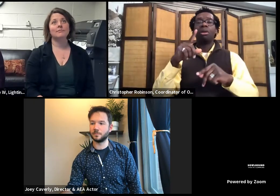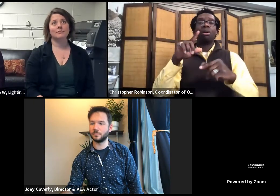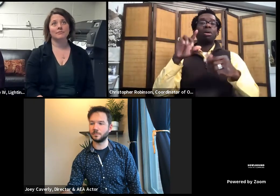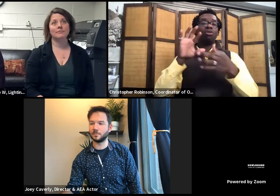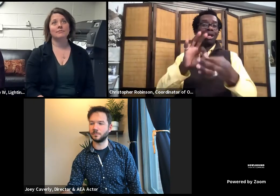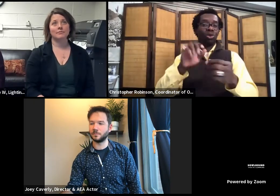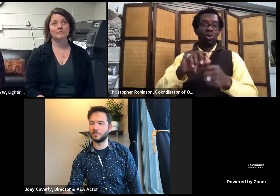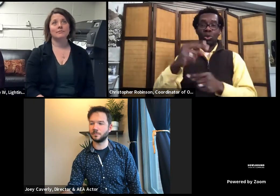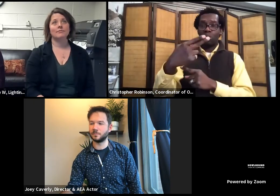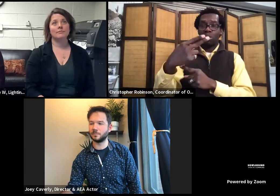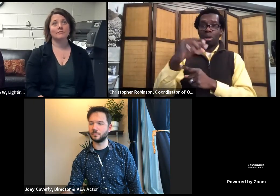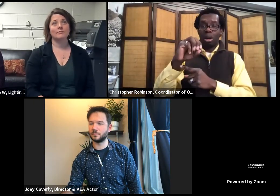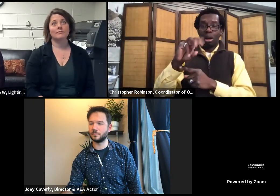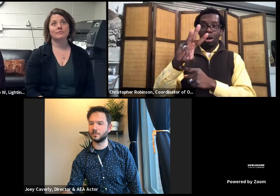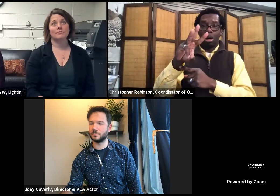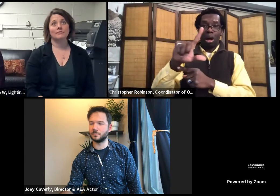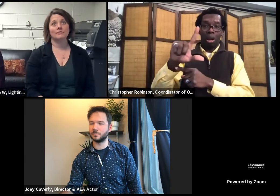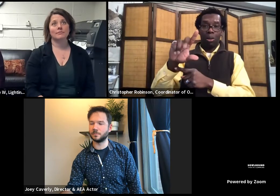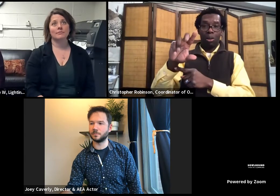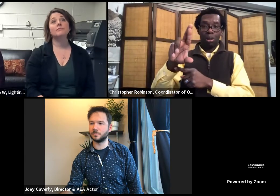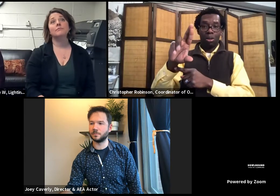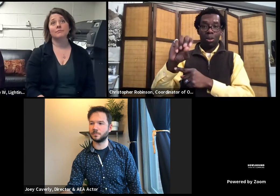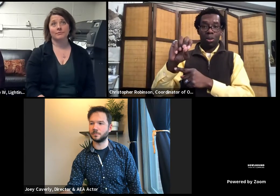and we wanna hear from those people related to HowlRound.